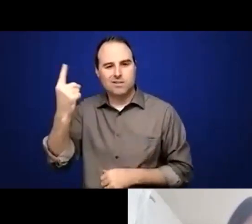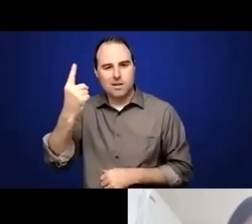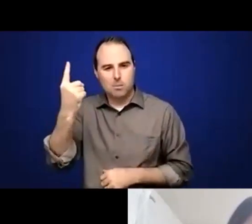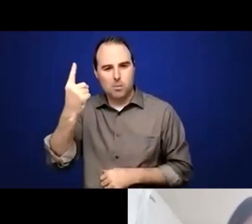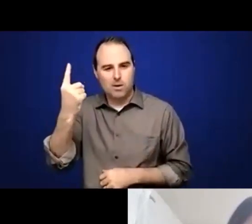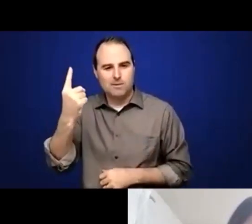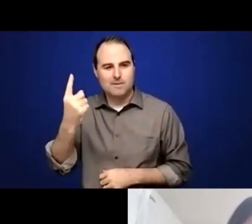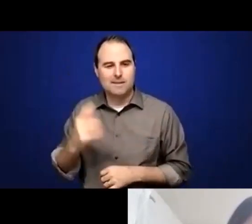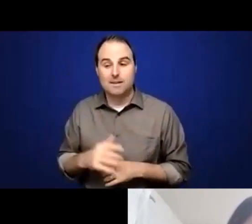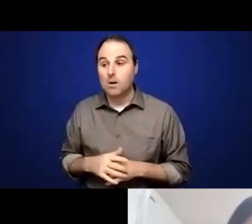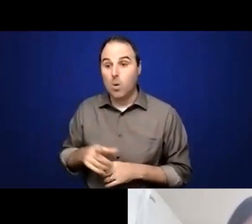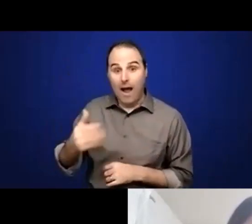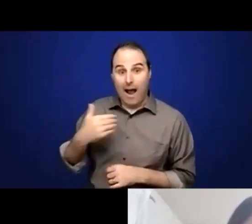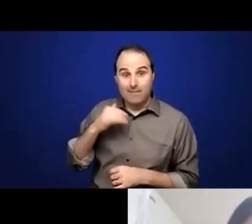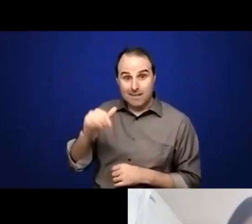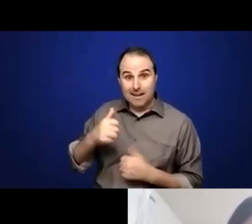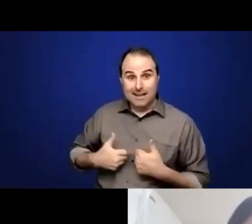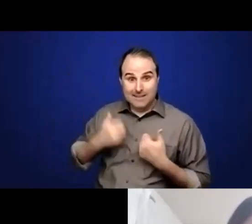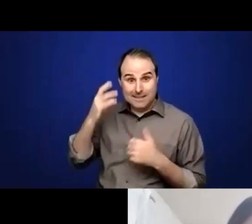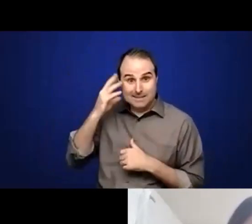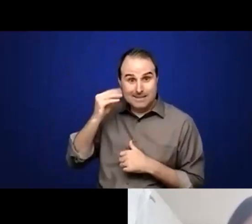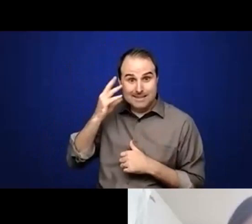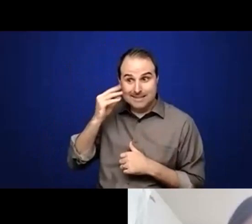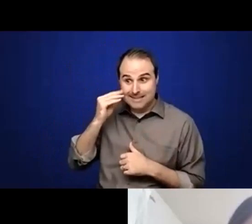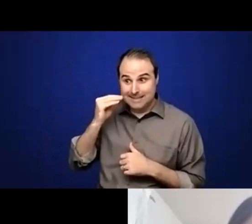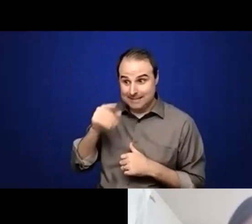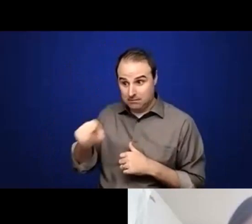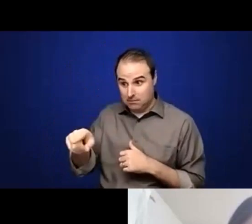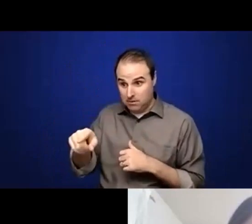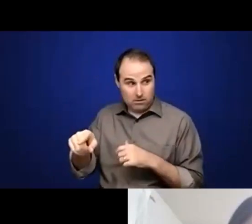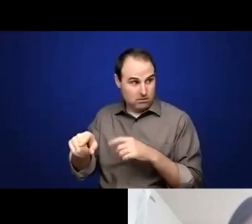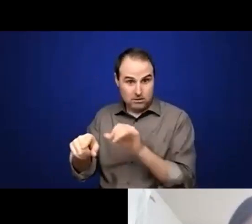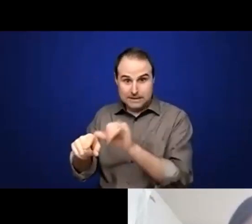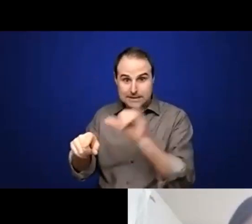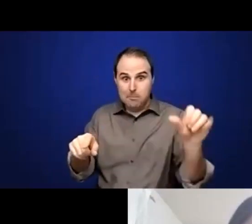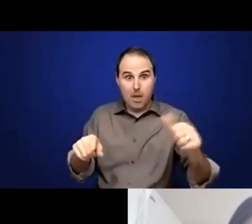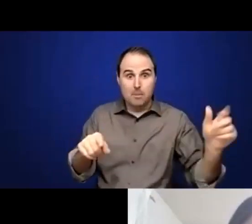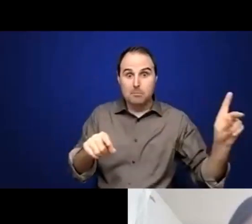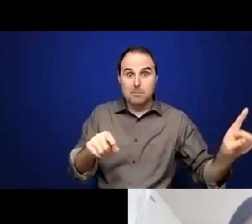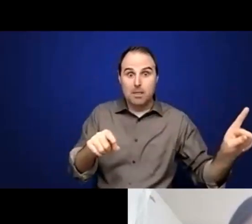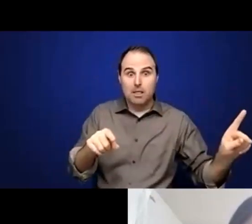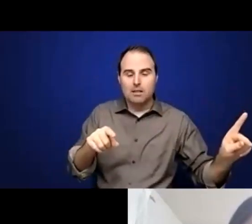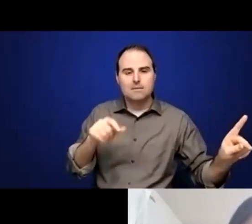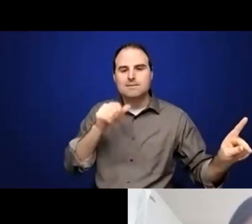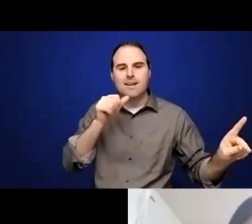have that lived experience, that's something that no one else necessarily has, that a clinician doesn't, so it's something